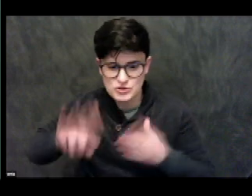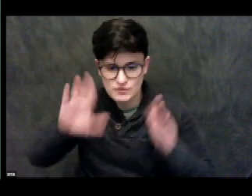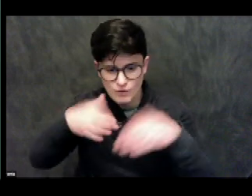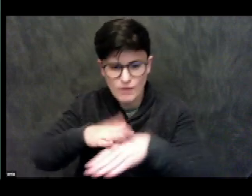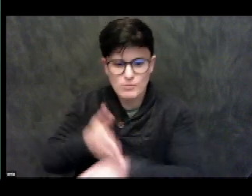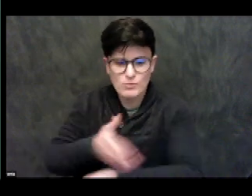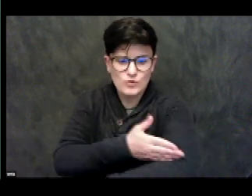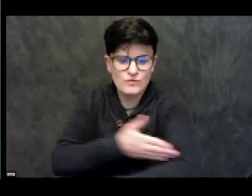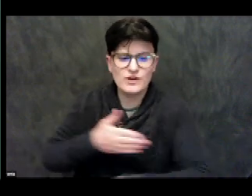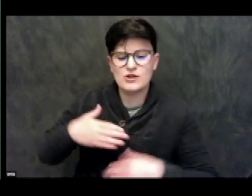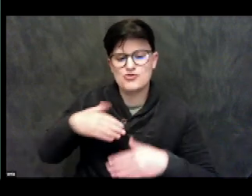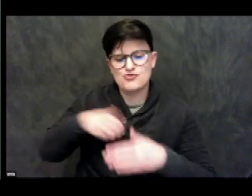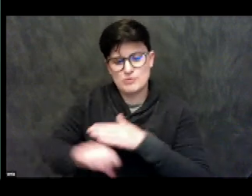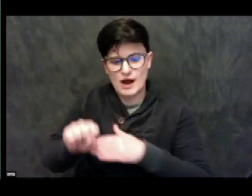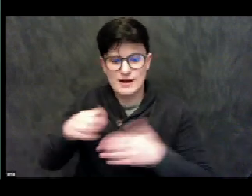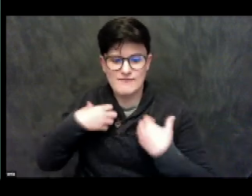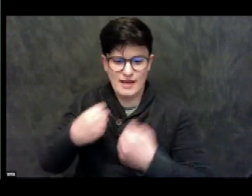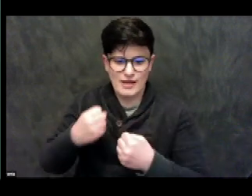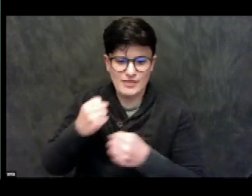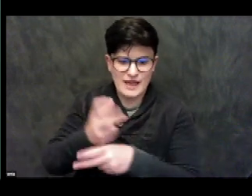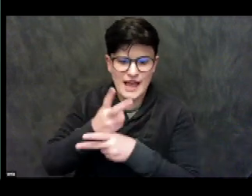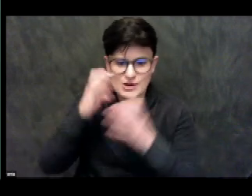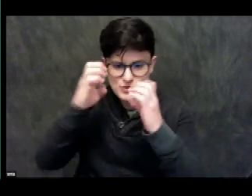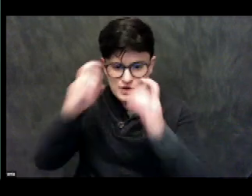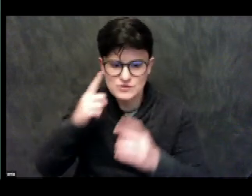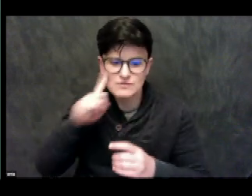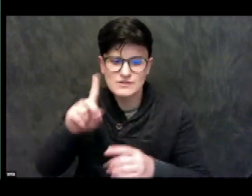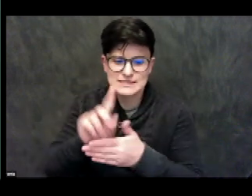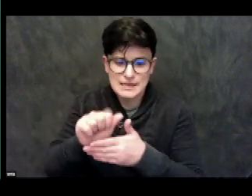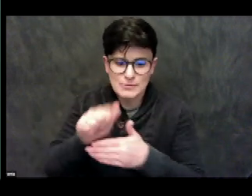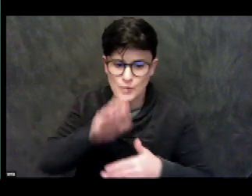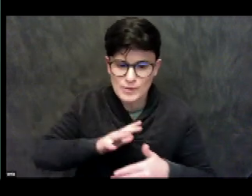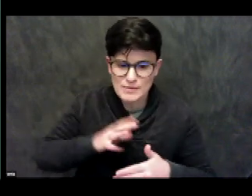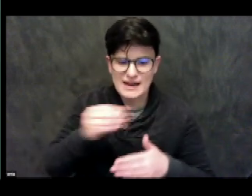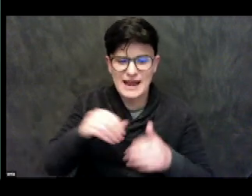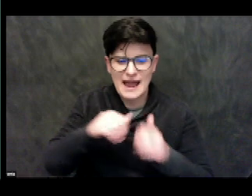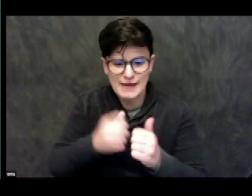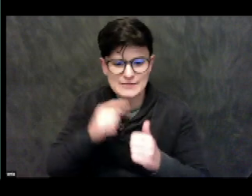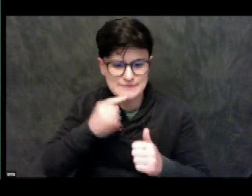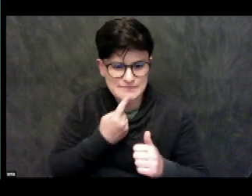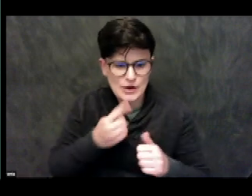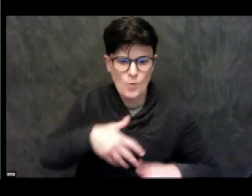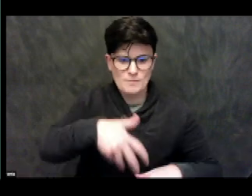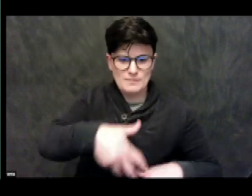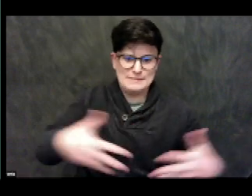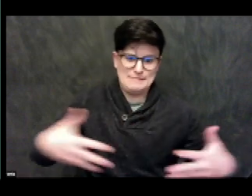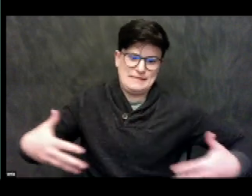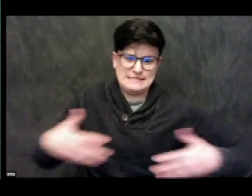from the US Agency for Health Care Research and Equality, Eunice Kennedy Shriver, National Institute of Child Health and Human Development,